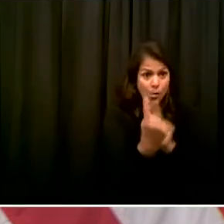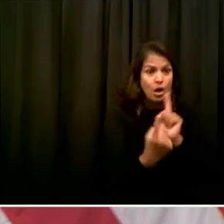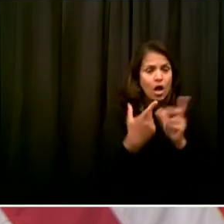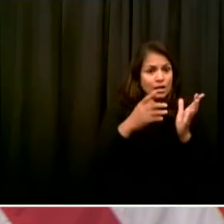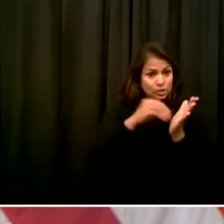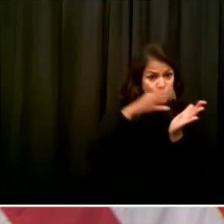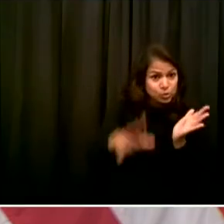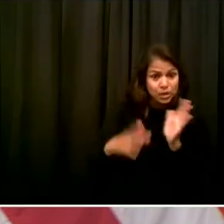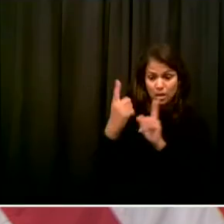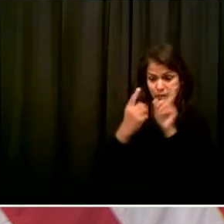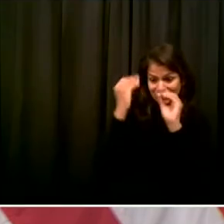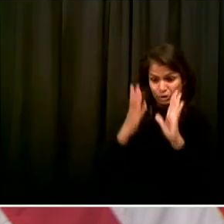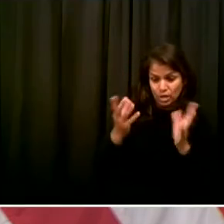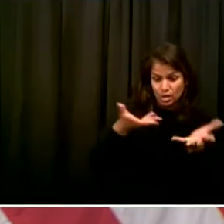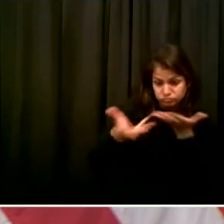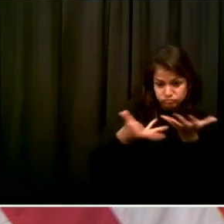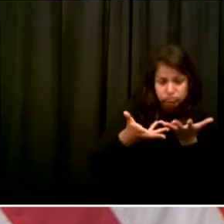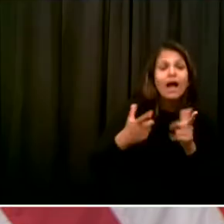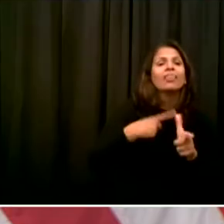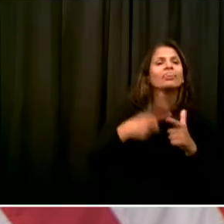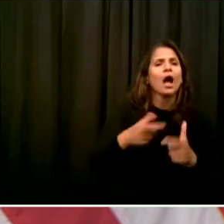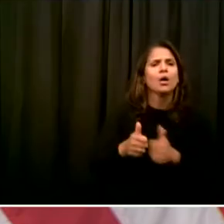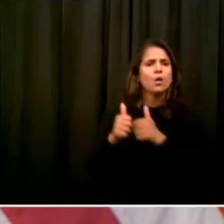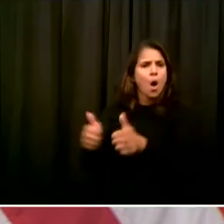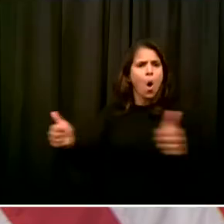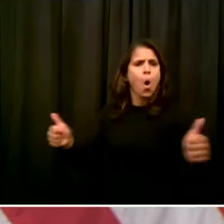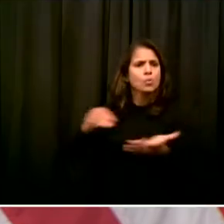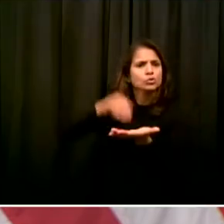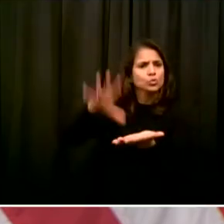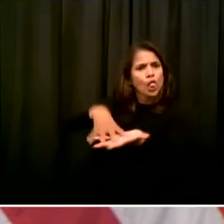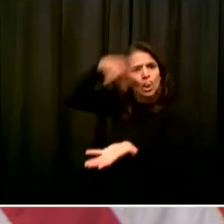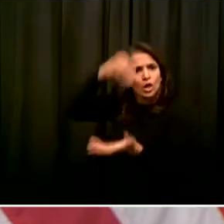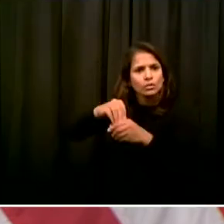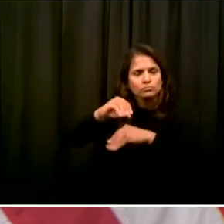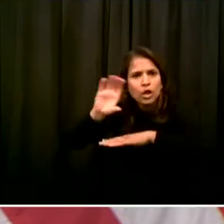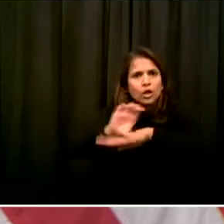UNDERSTAND HOW IMPORTANT IT